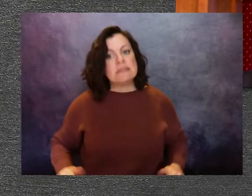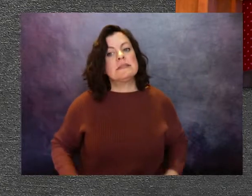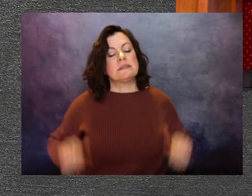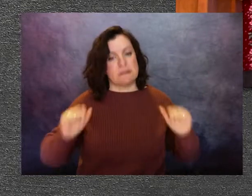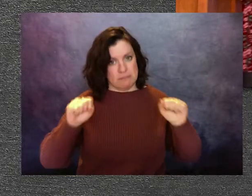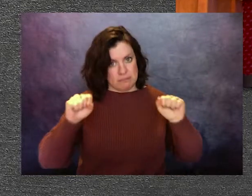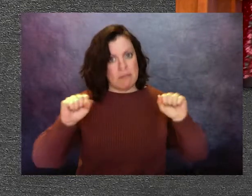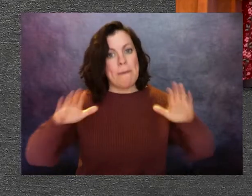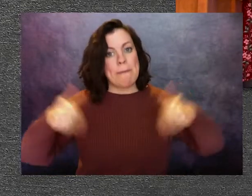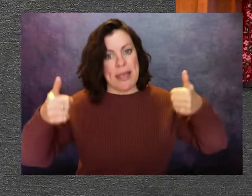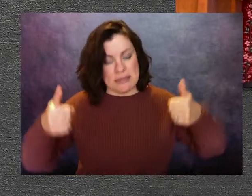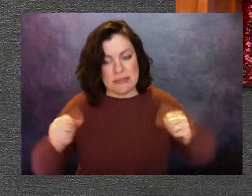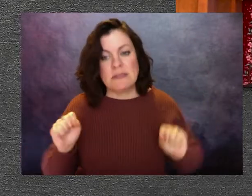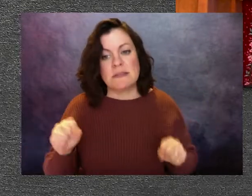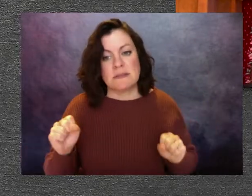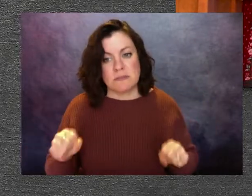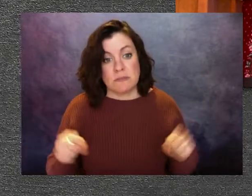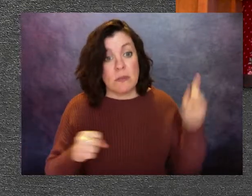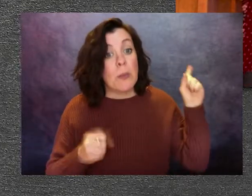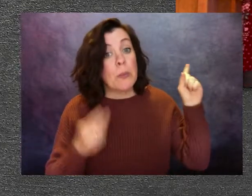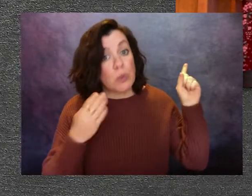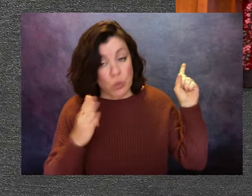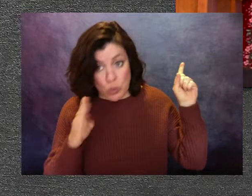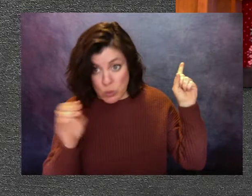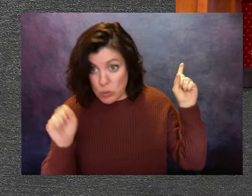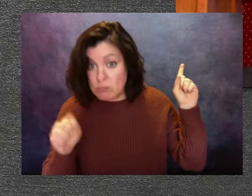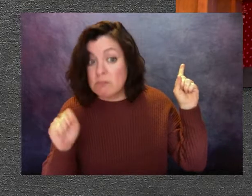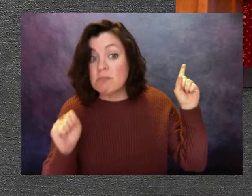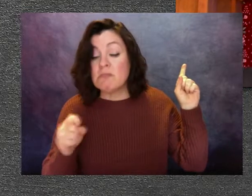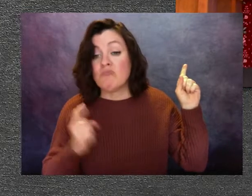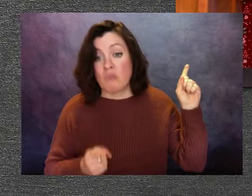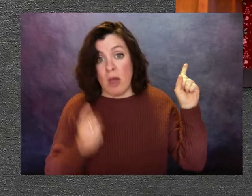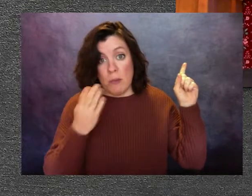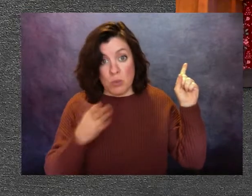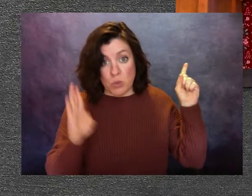What color are they? Are they blue? They are blue. Blue pants. All right.